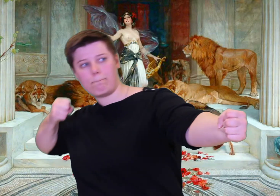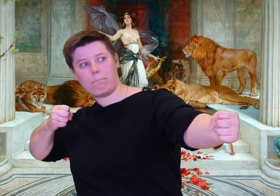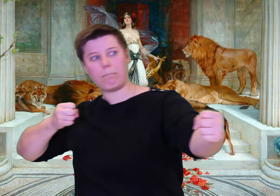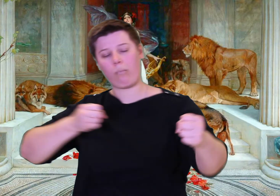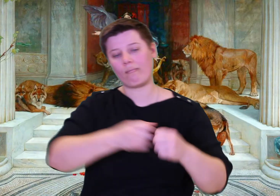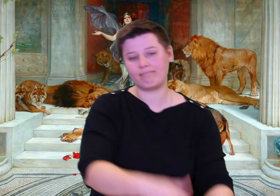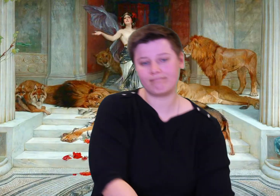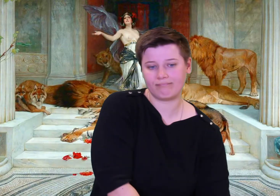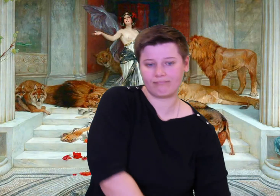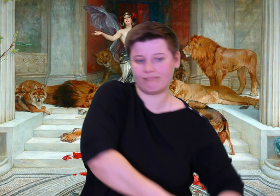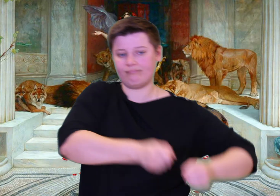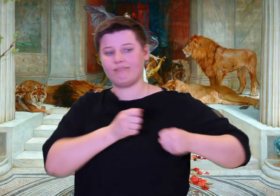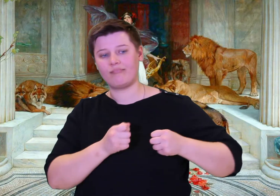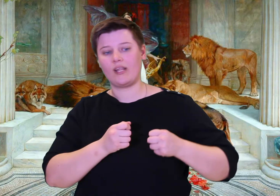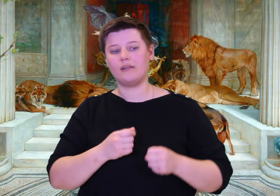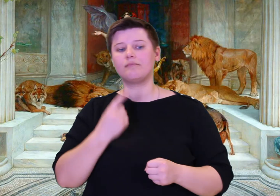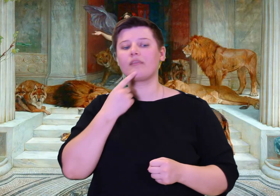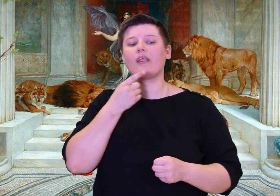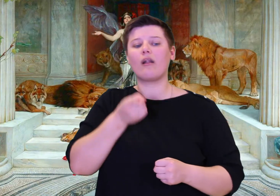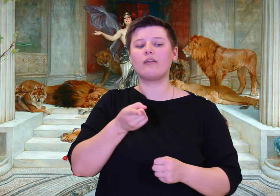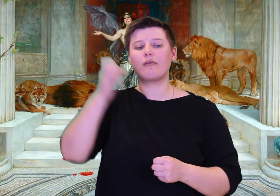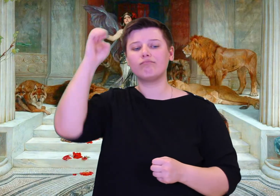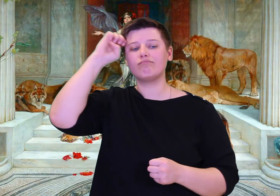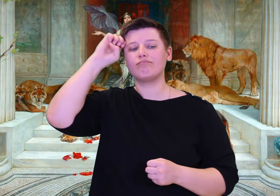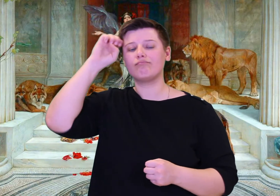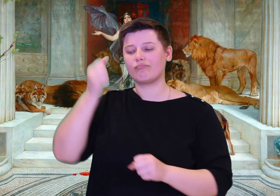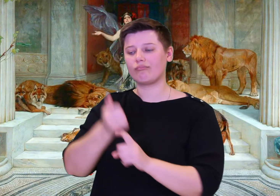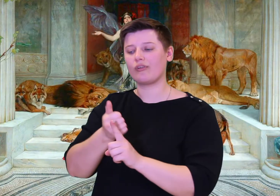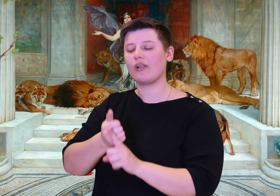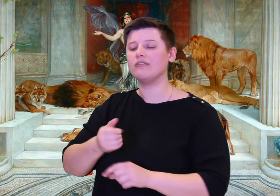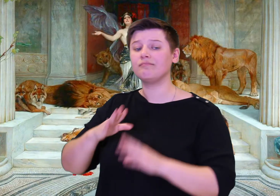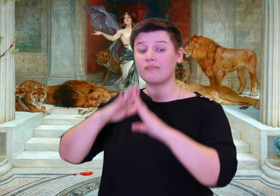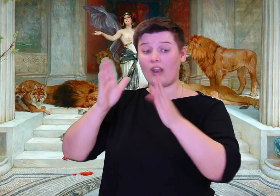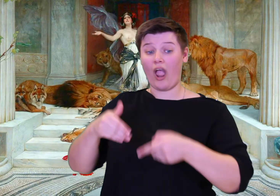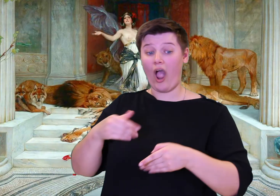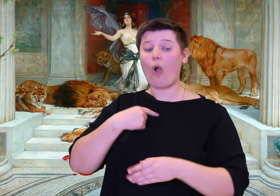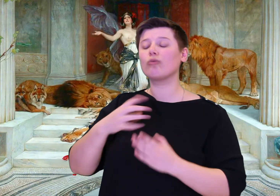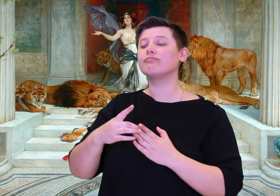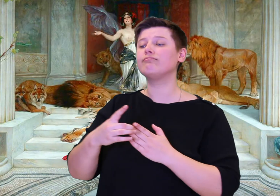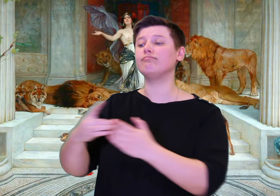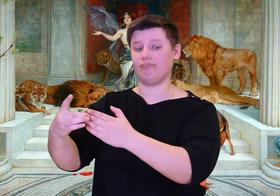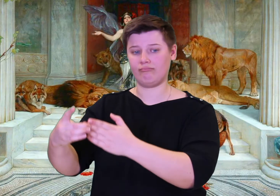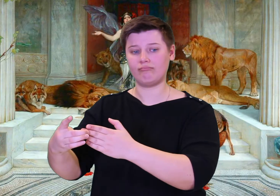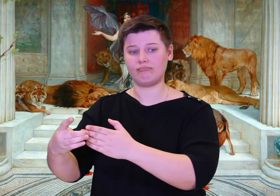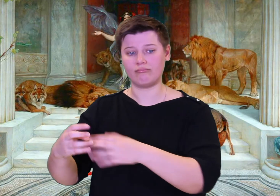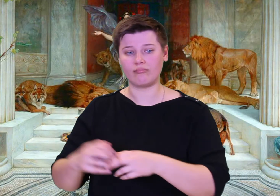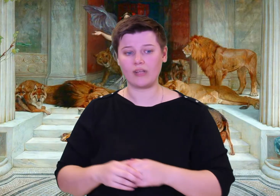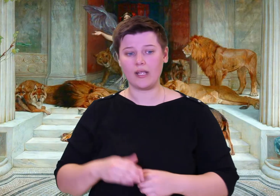At this, I strapped my silver-studded sword across my back, took up my bow, and